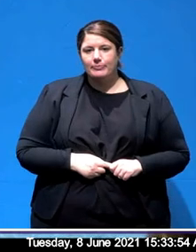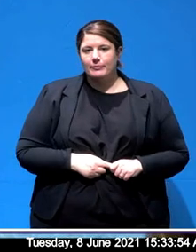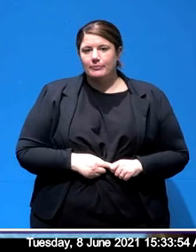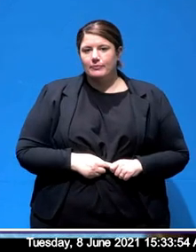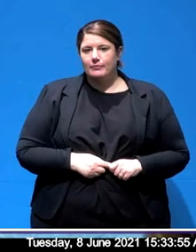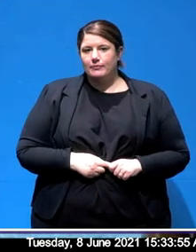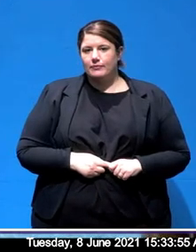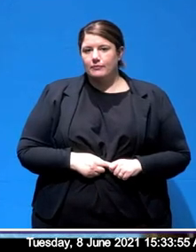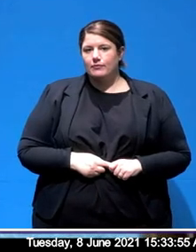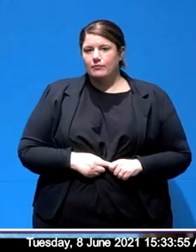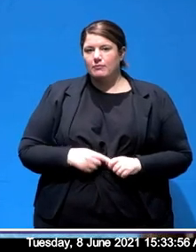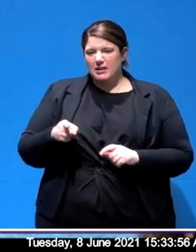immediate reporter.